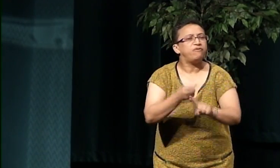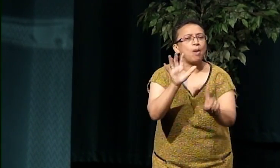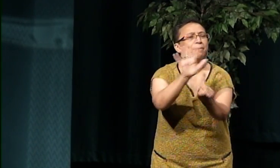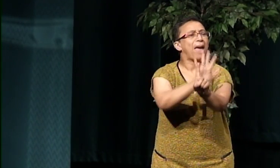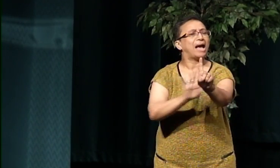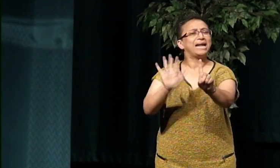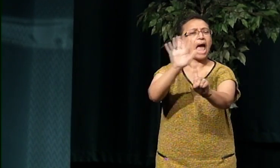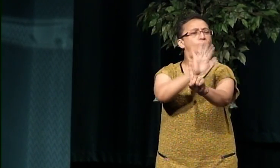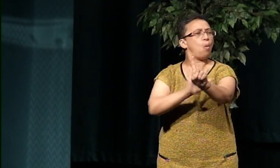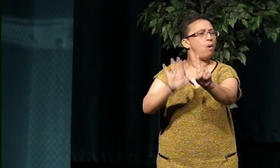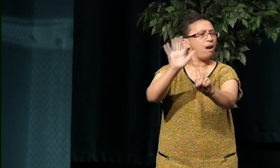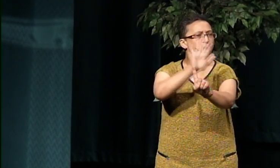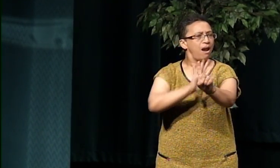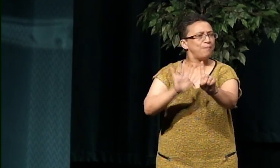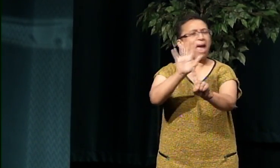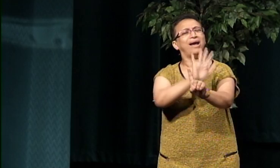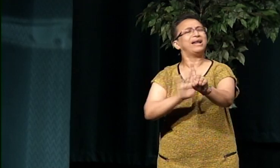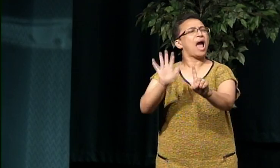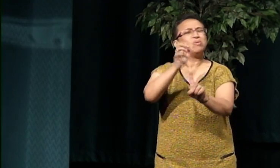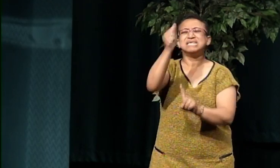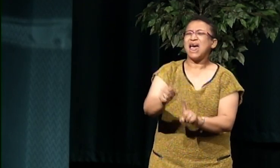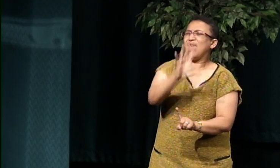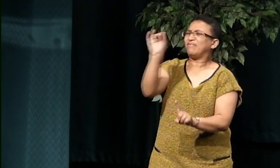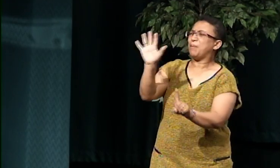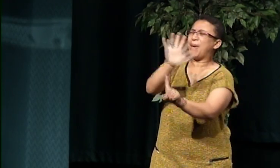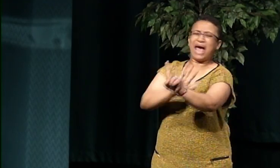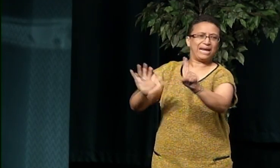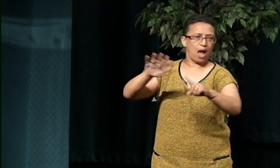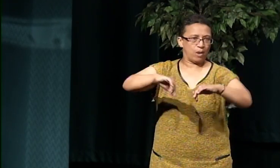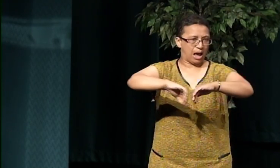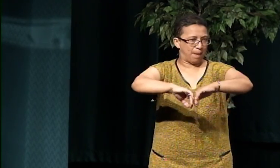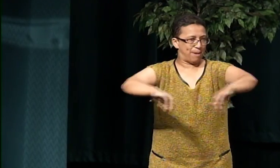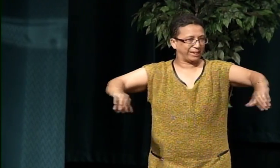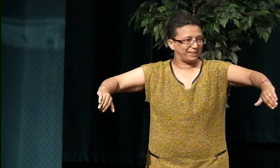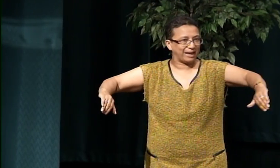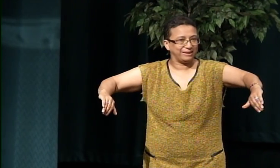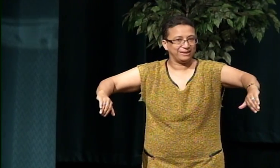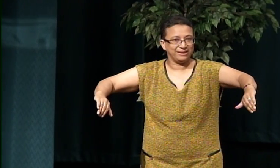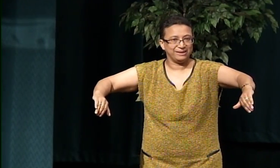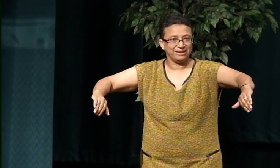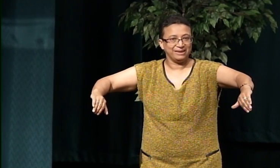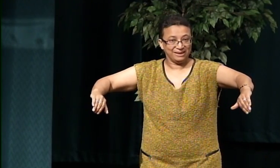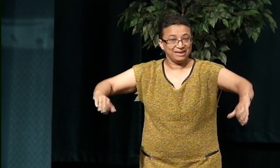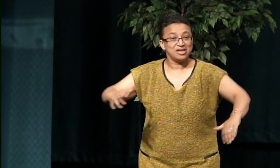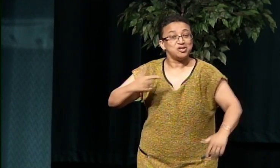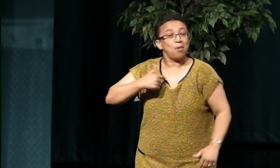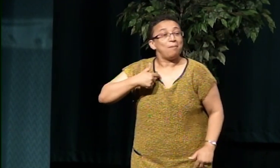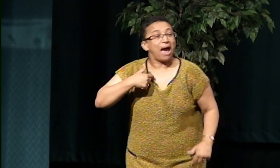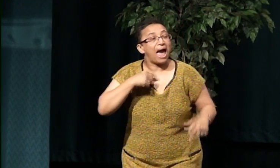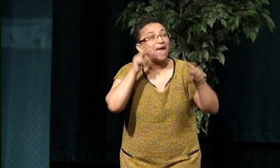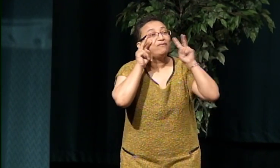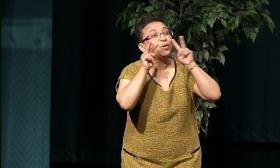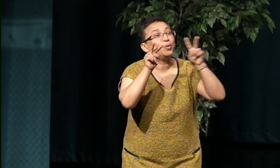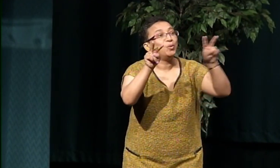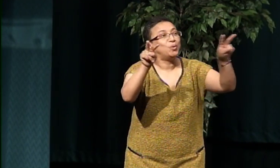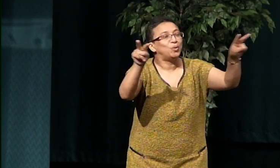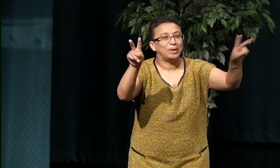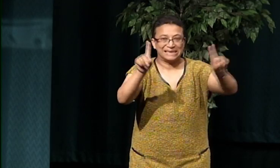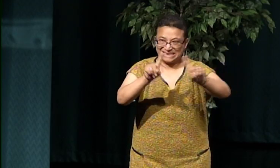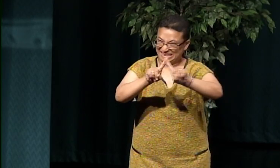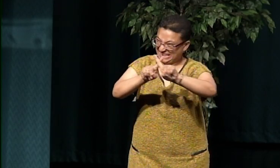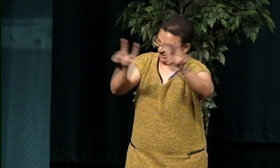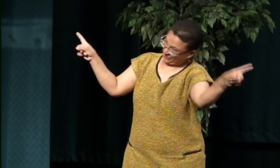I want to tell you I came from South Africa.